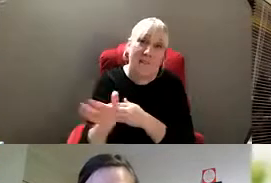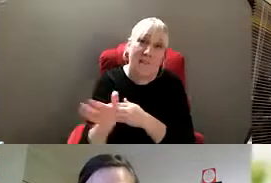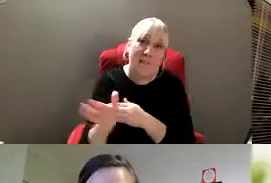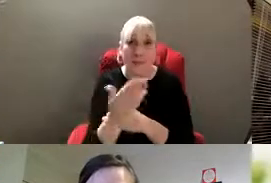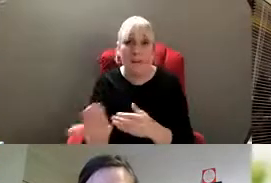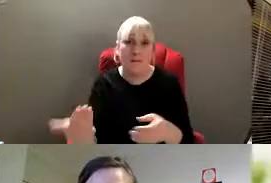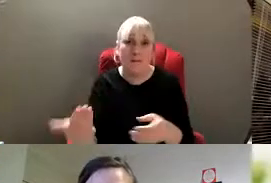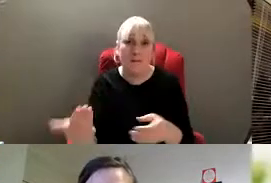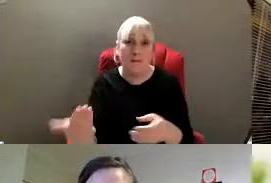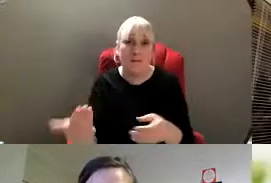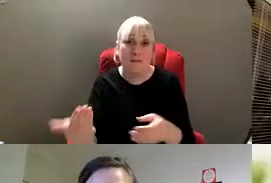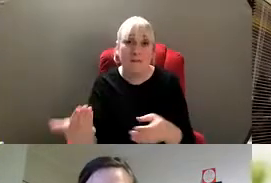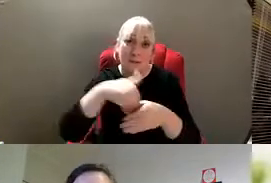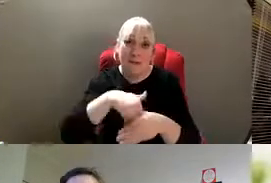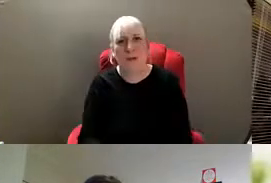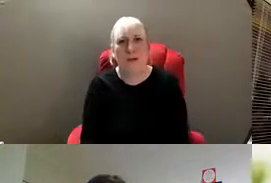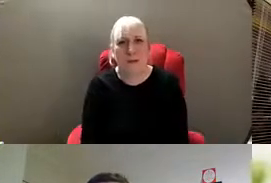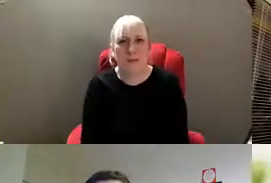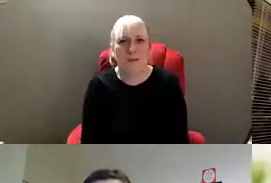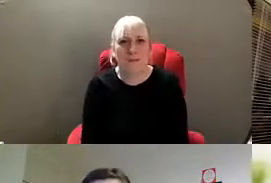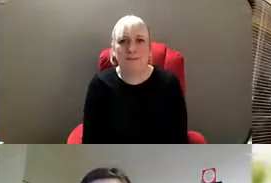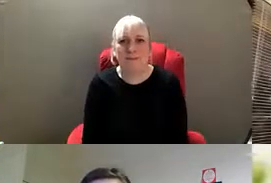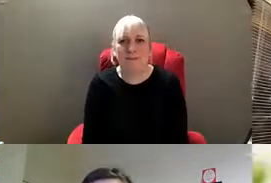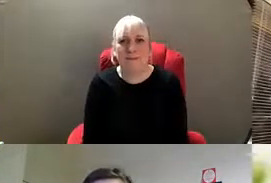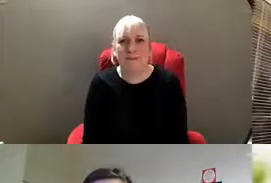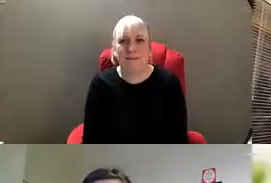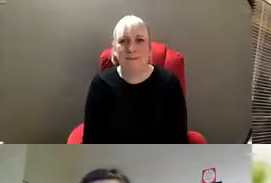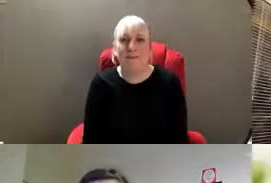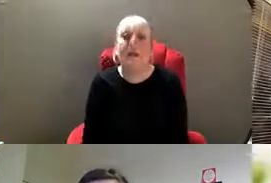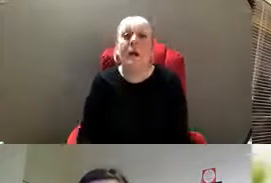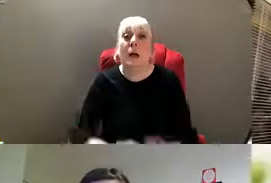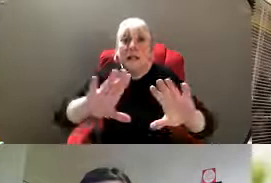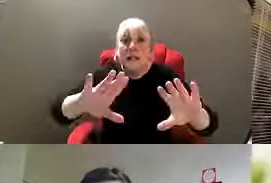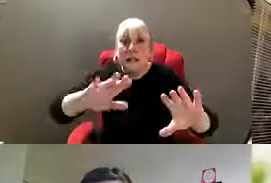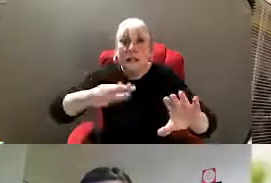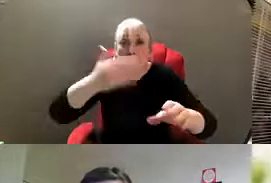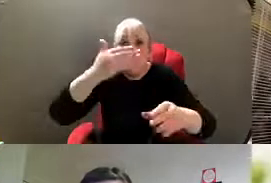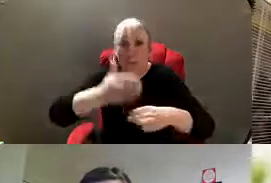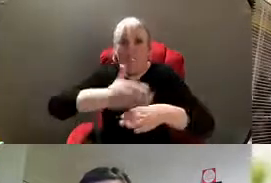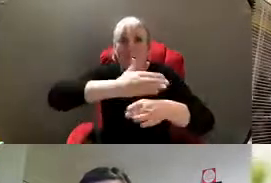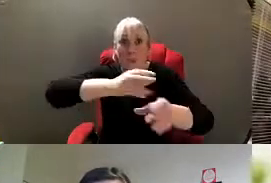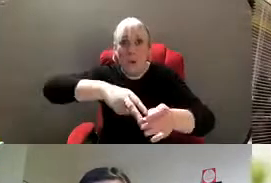this event thank you thank you well everyone logs off quickly sorry it's kirsty talking